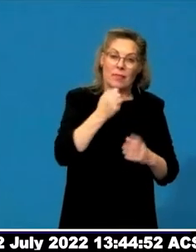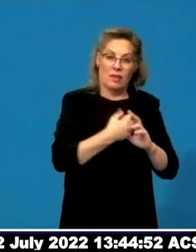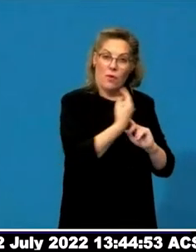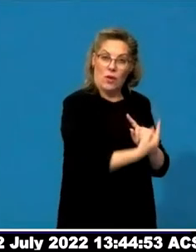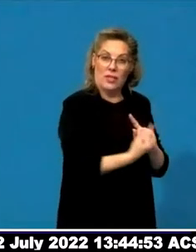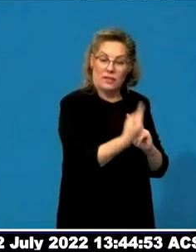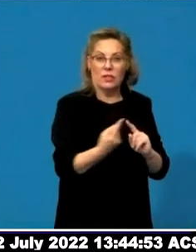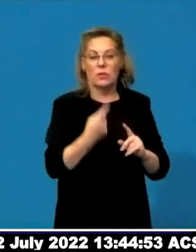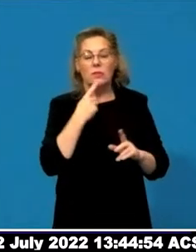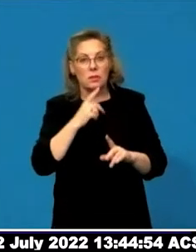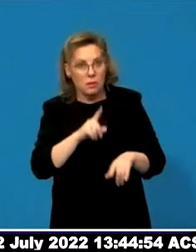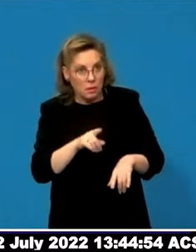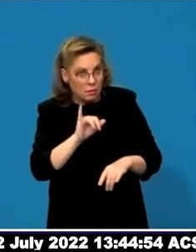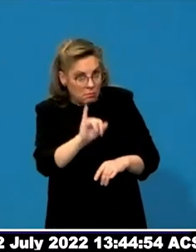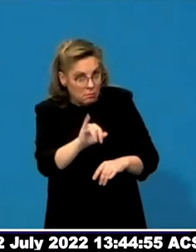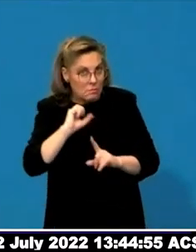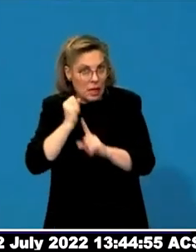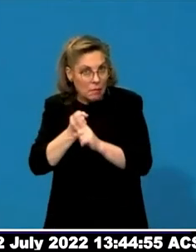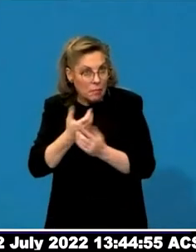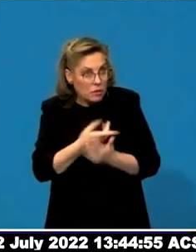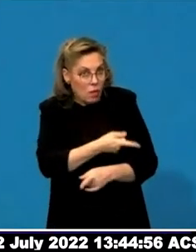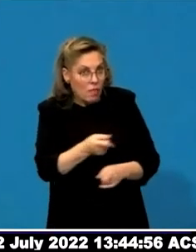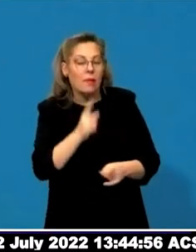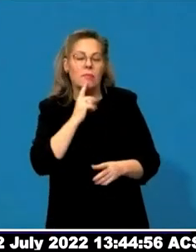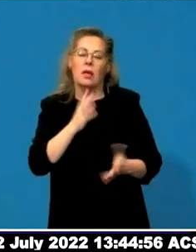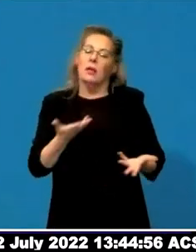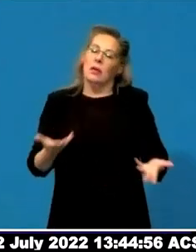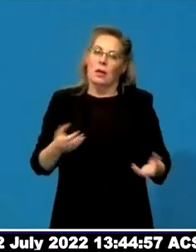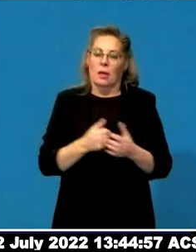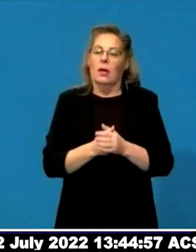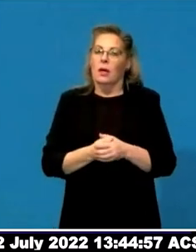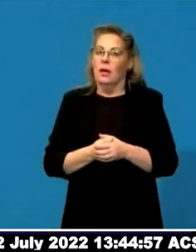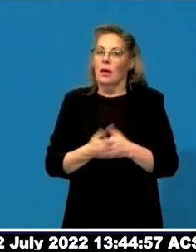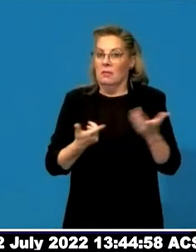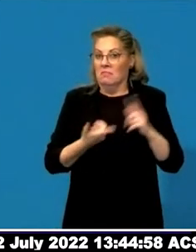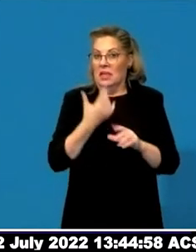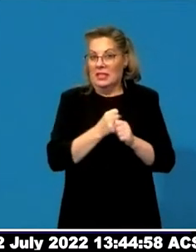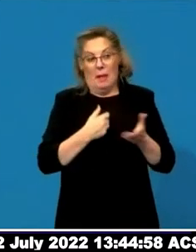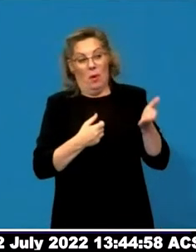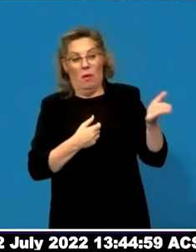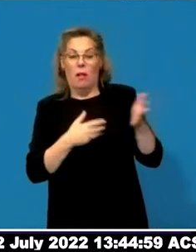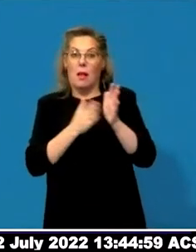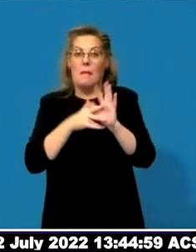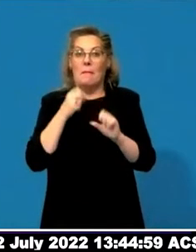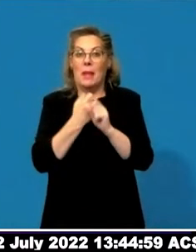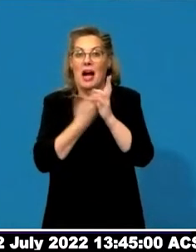People are - I mean, Margaret has got some family members who are in town in that situation.